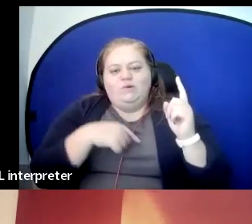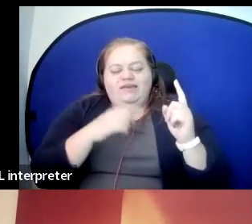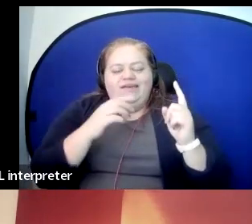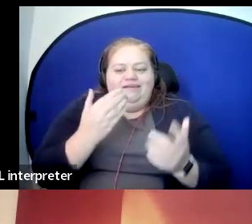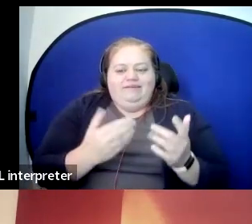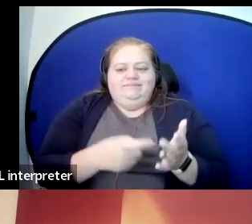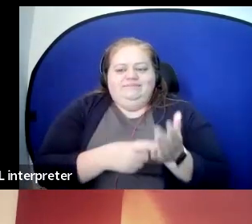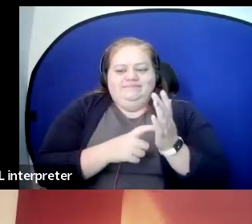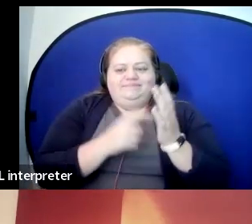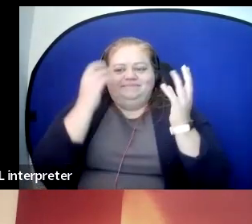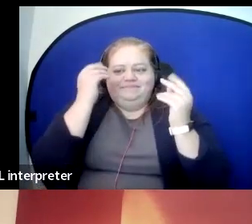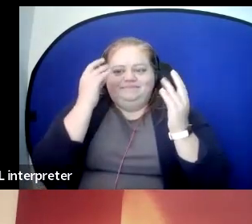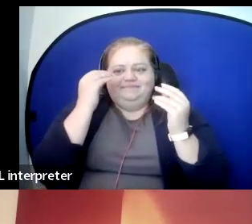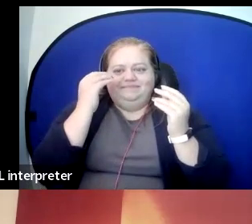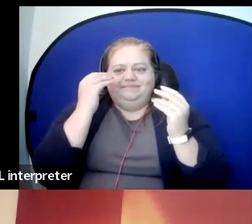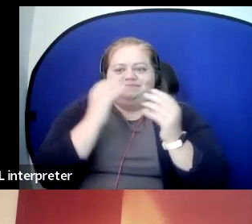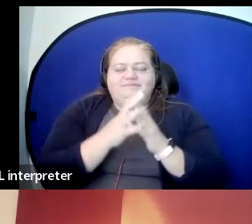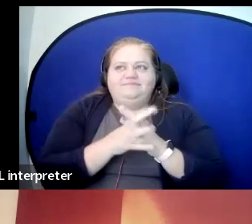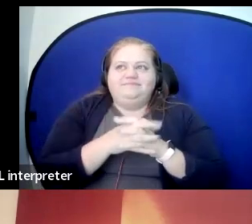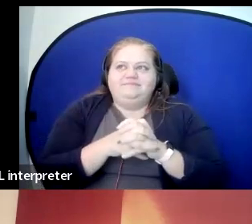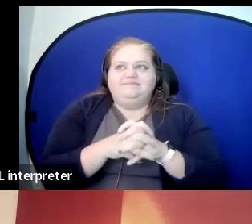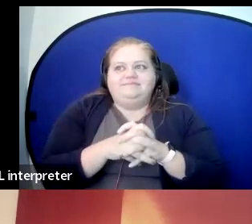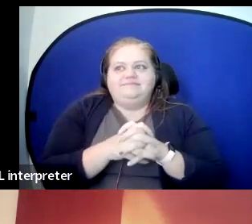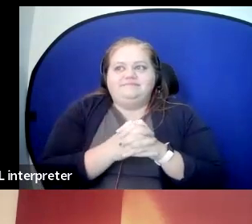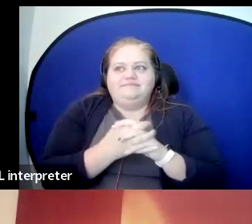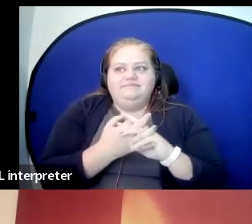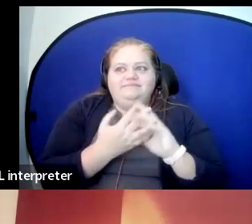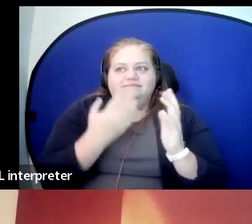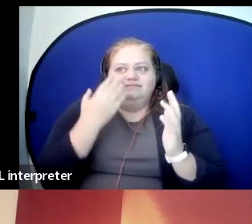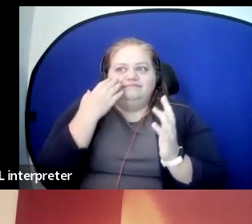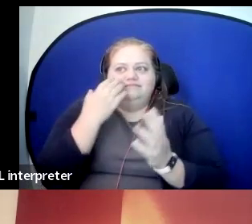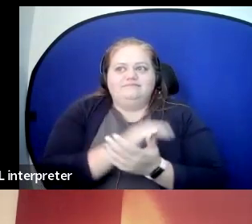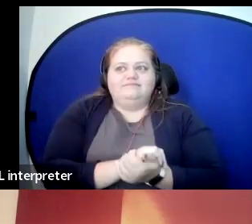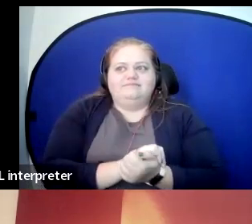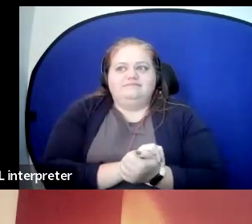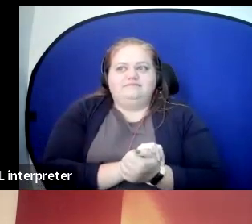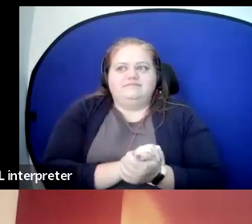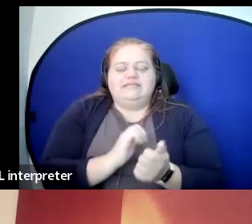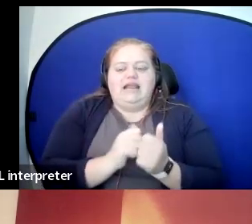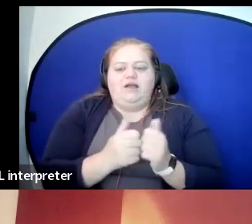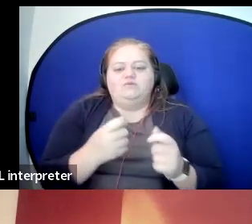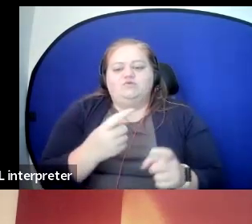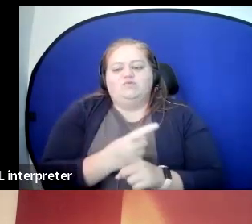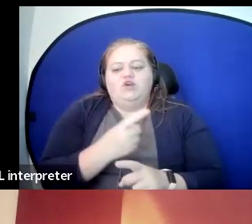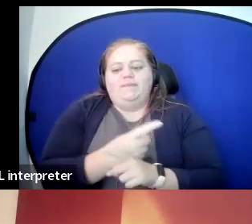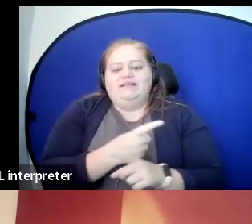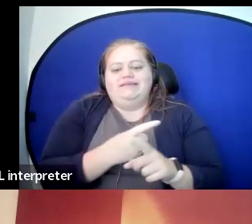thinking about how we can properly disclose how